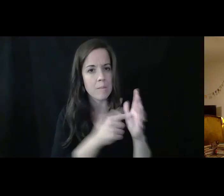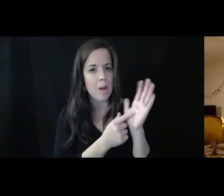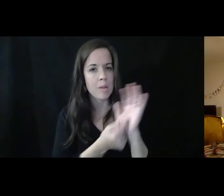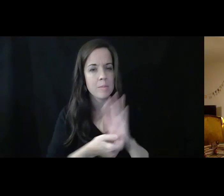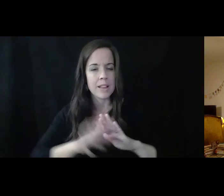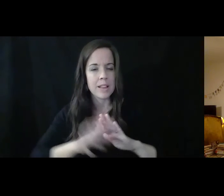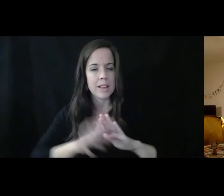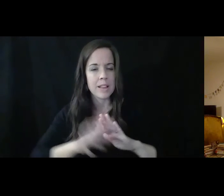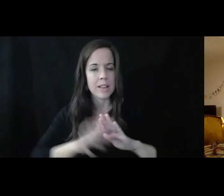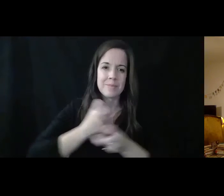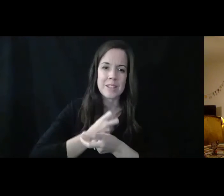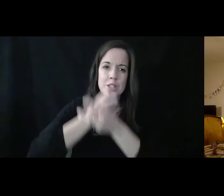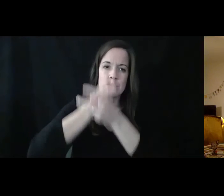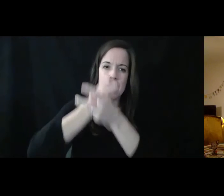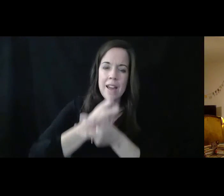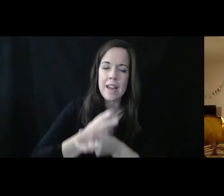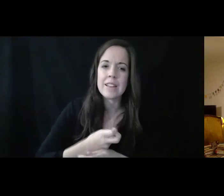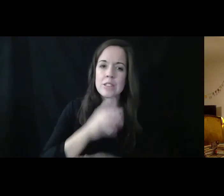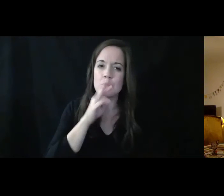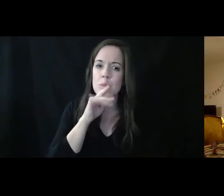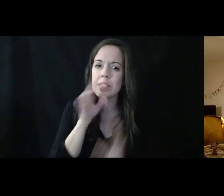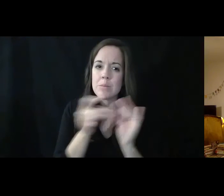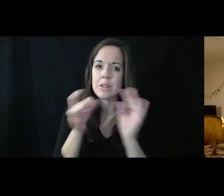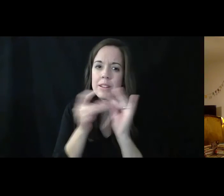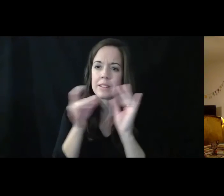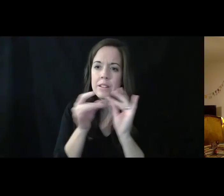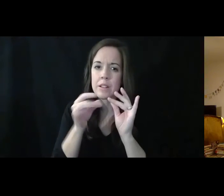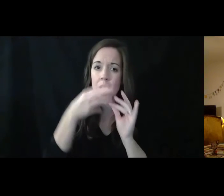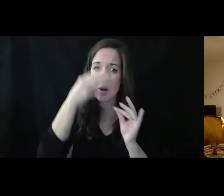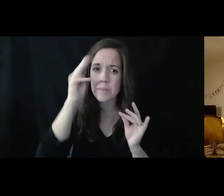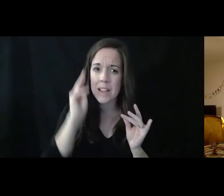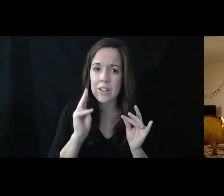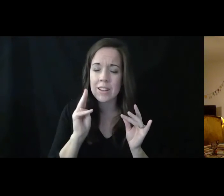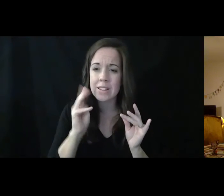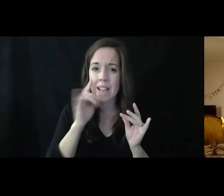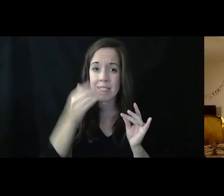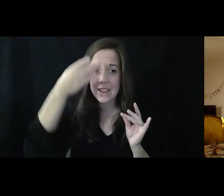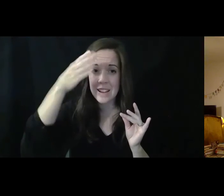whispering like voyeurs overhead— (oh Mary, like a God, I too take pleasure